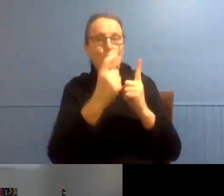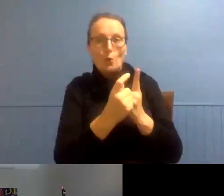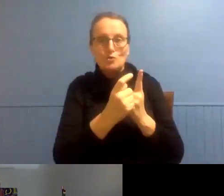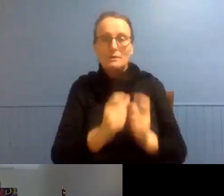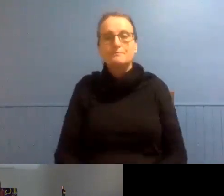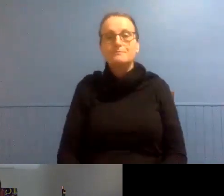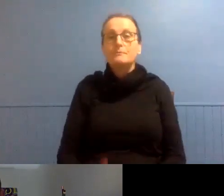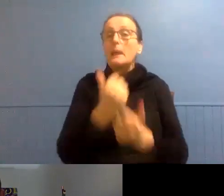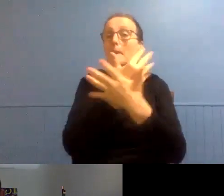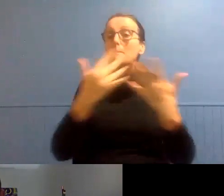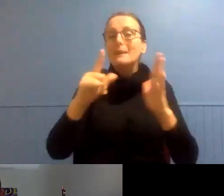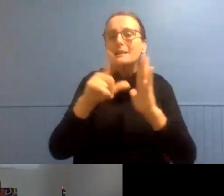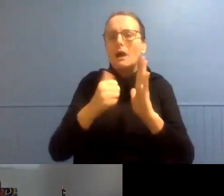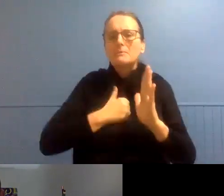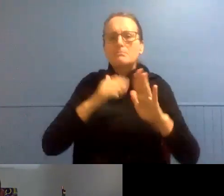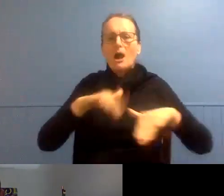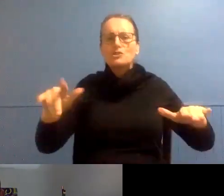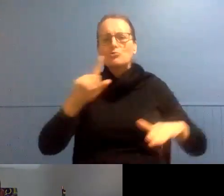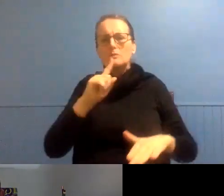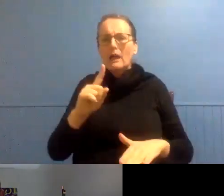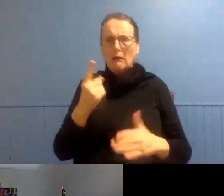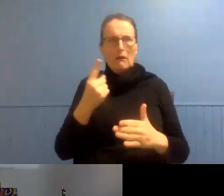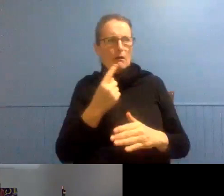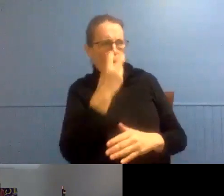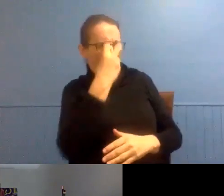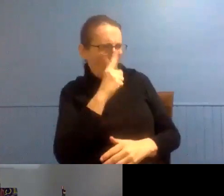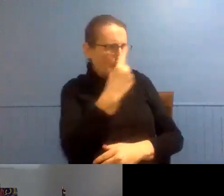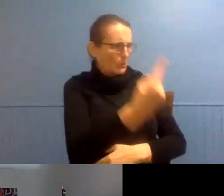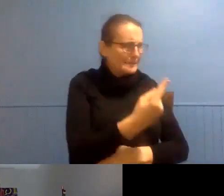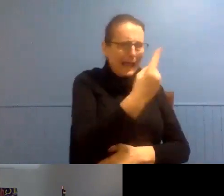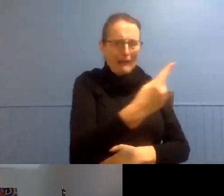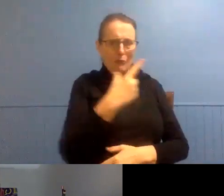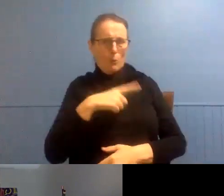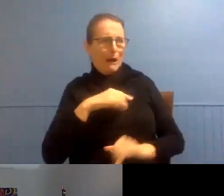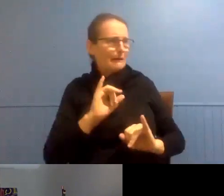own children have said, "Why are the old people by themselves? " That's